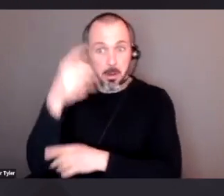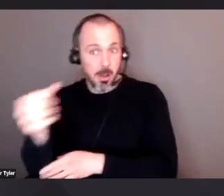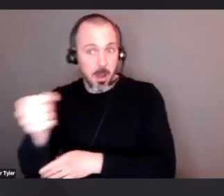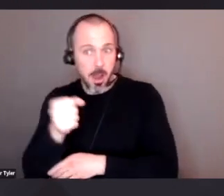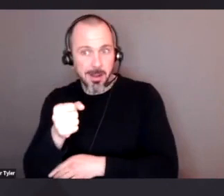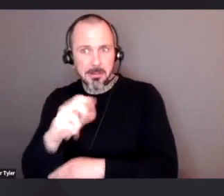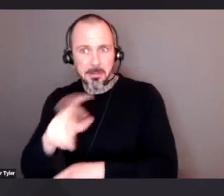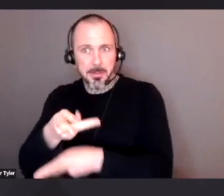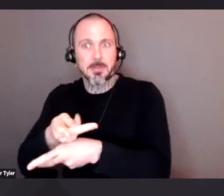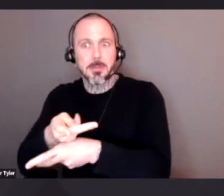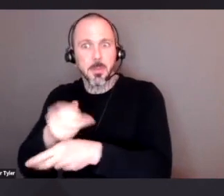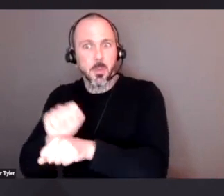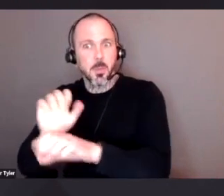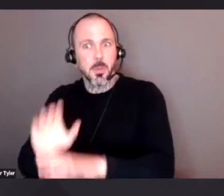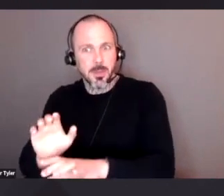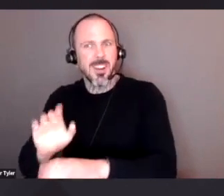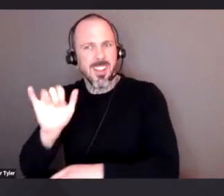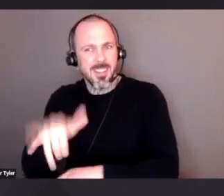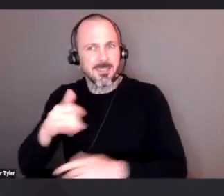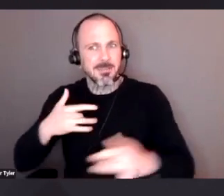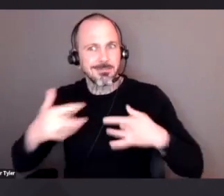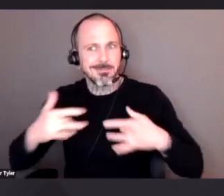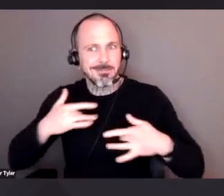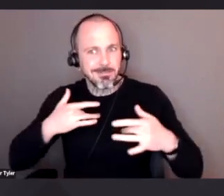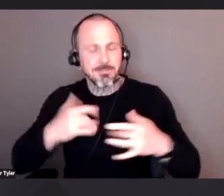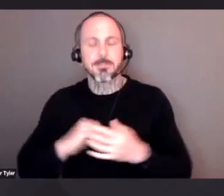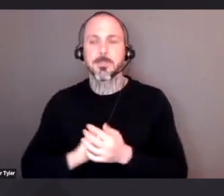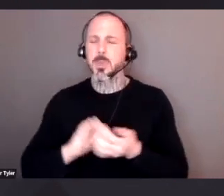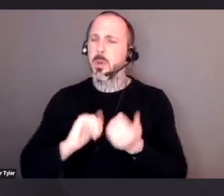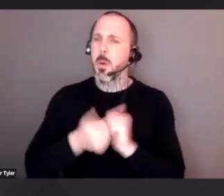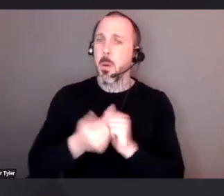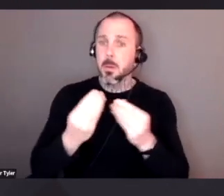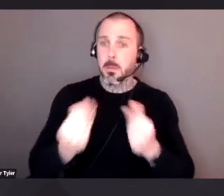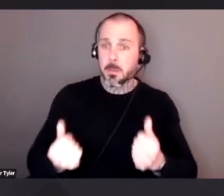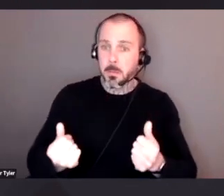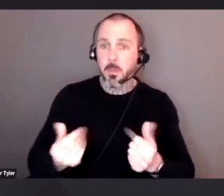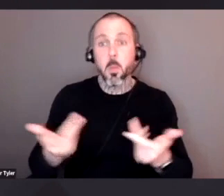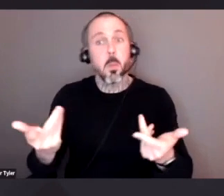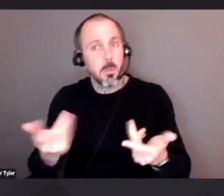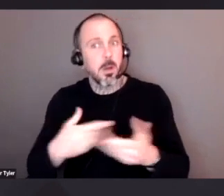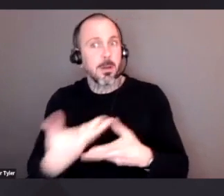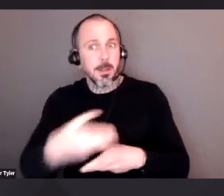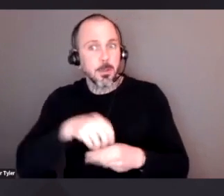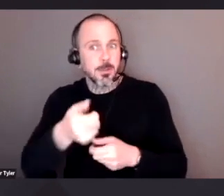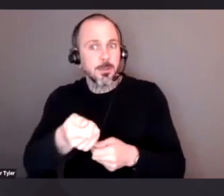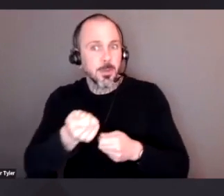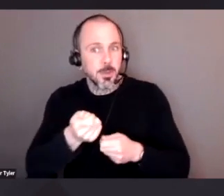and retention strategies can allow you to tap into diverse labour pools and broaden the scope